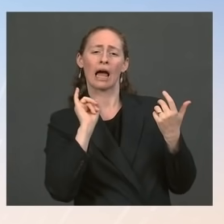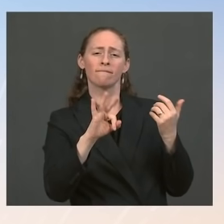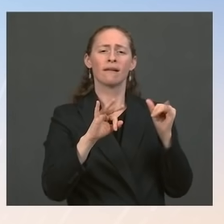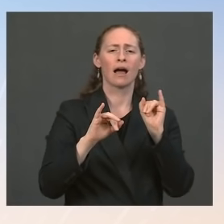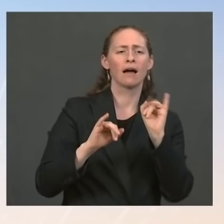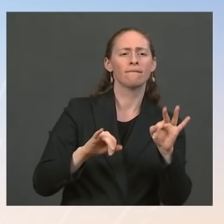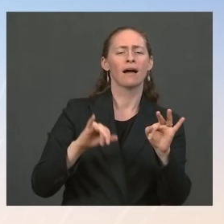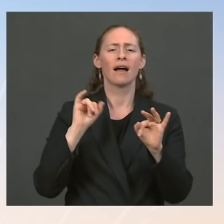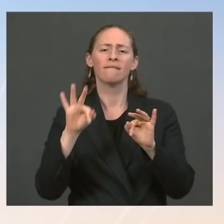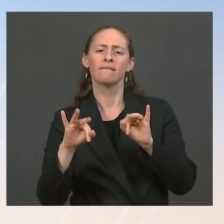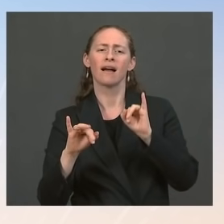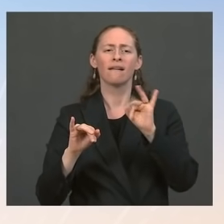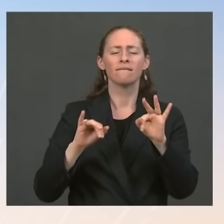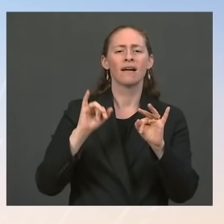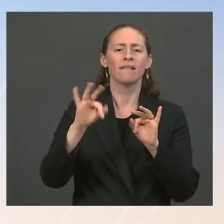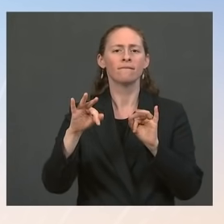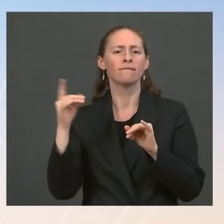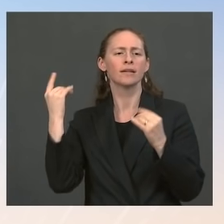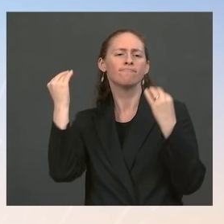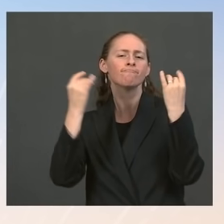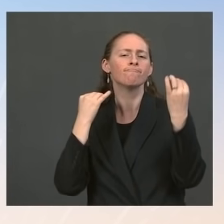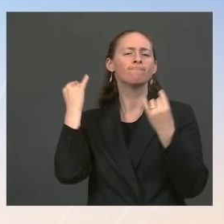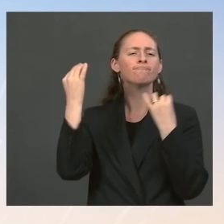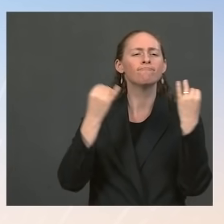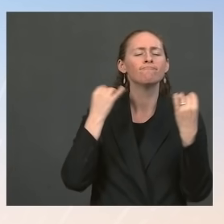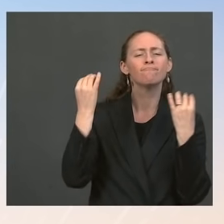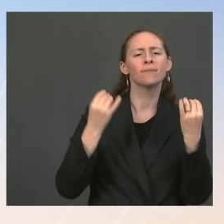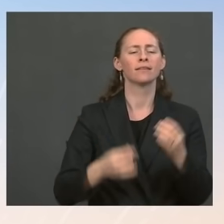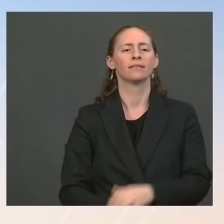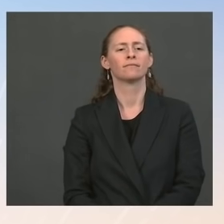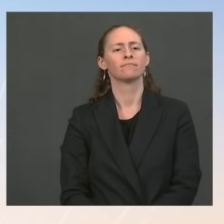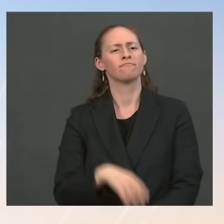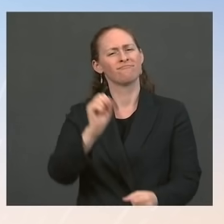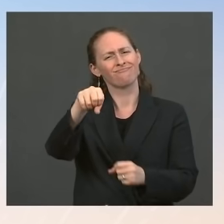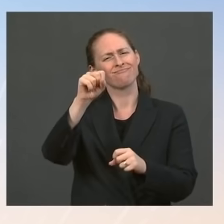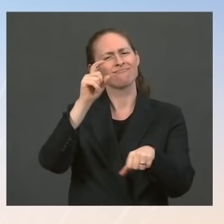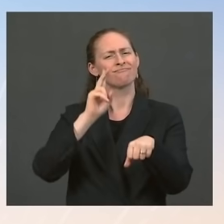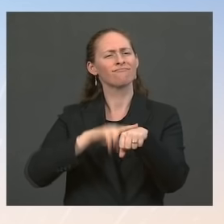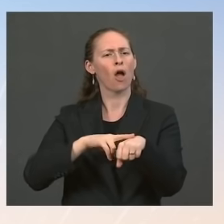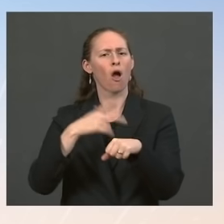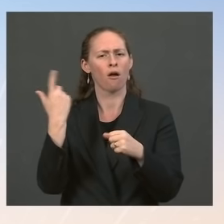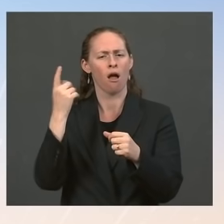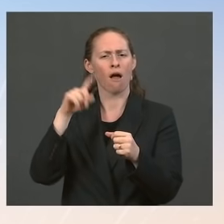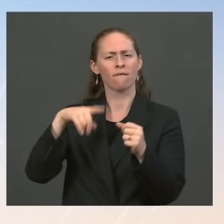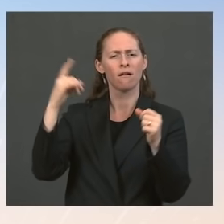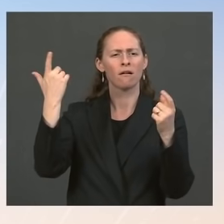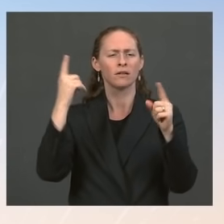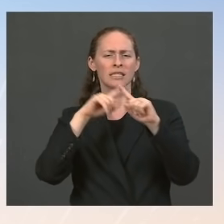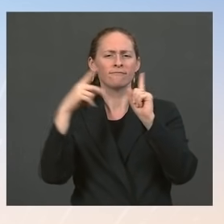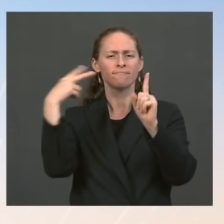And, of course, there are individuals who come forward with a range of recommendations on what the right path forward looks like.